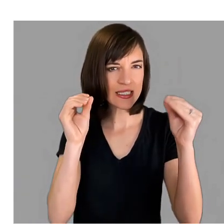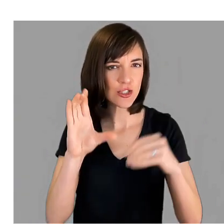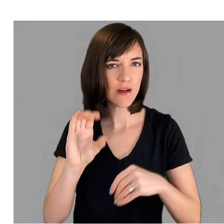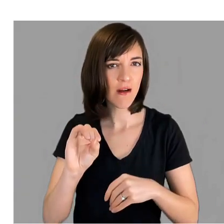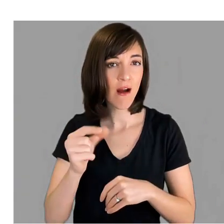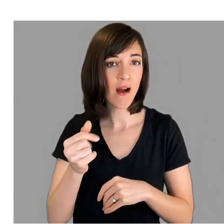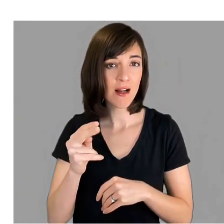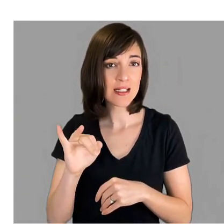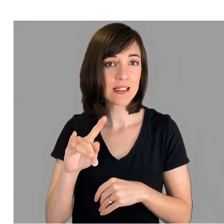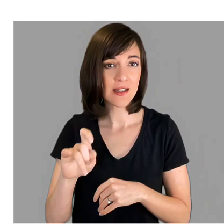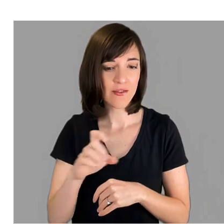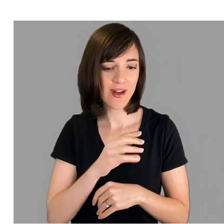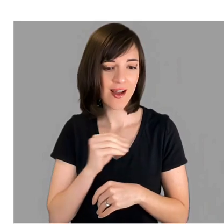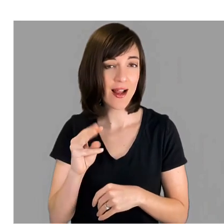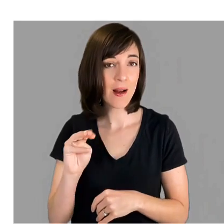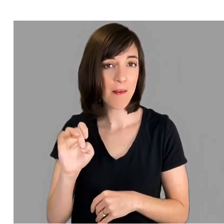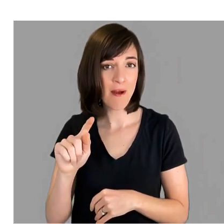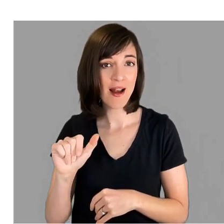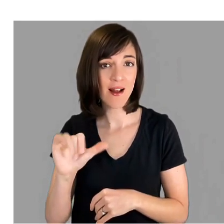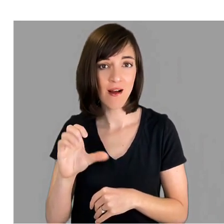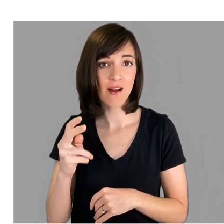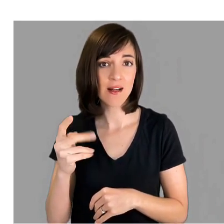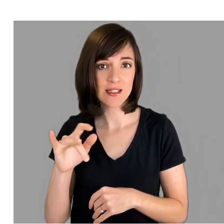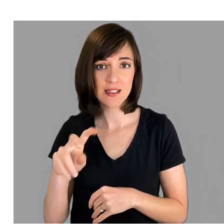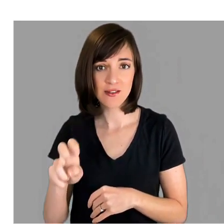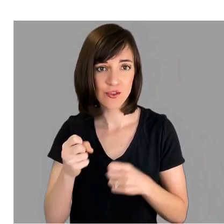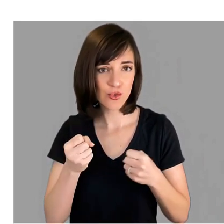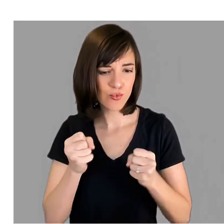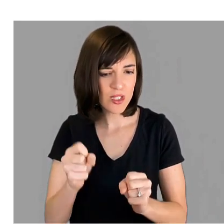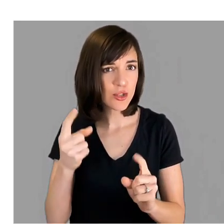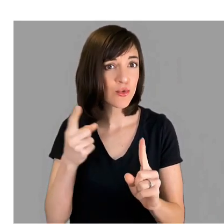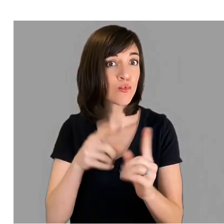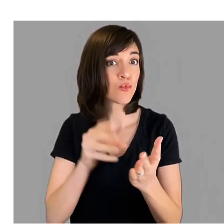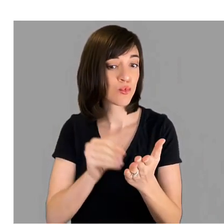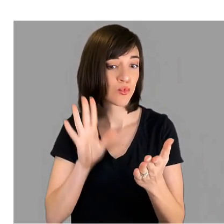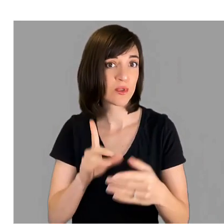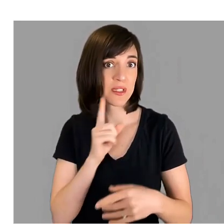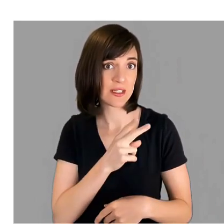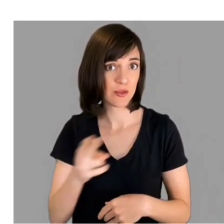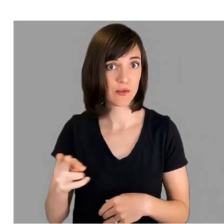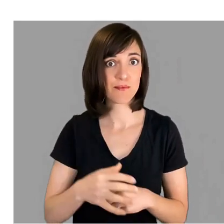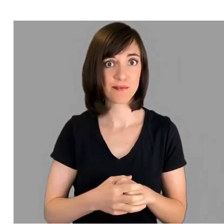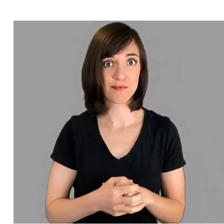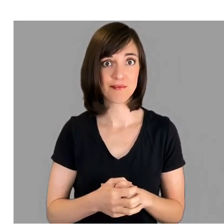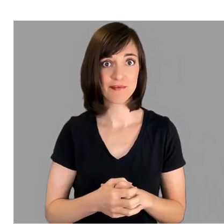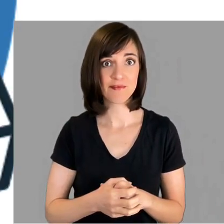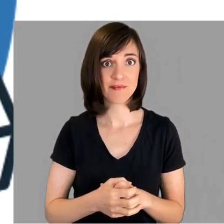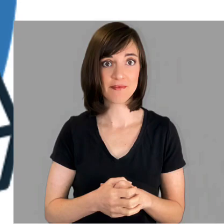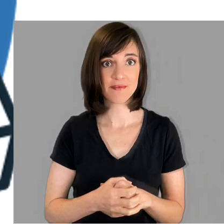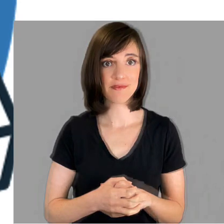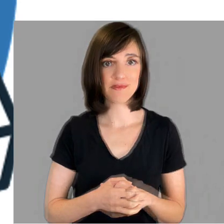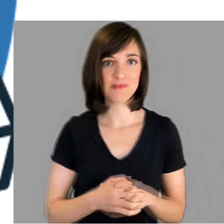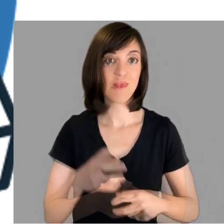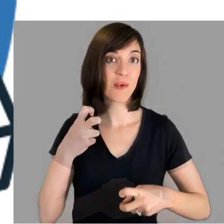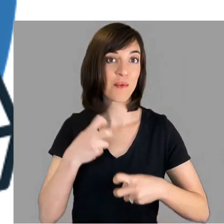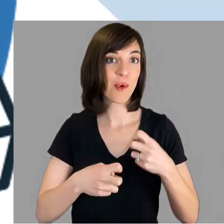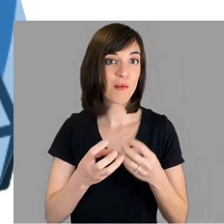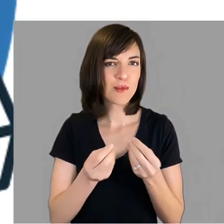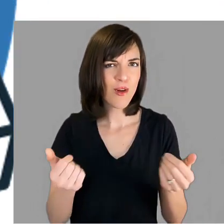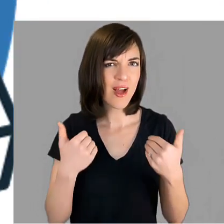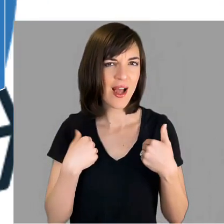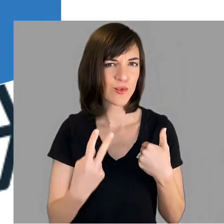teaching cognitive and metacognitive strategies to students who are DHH.